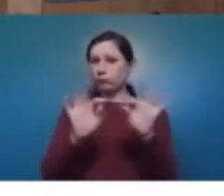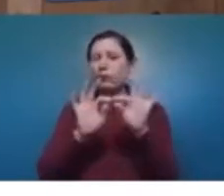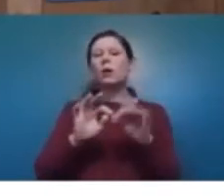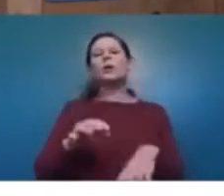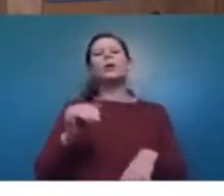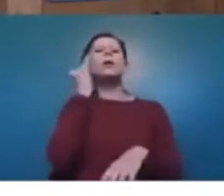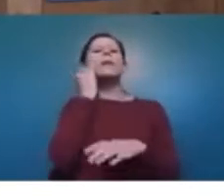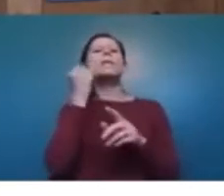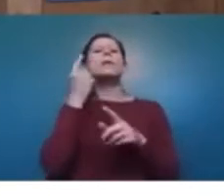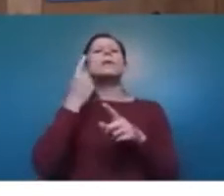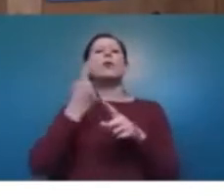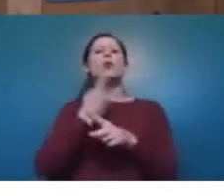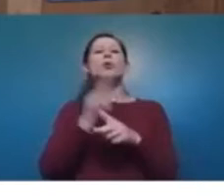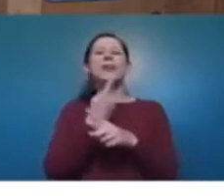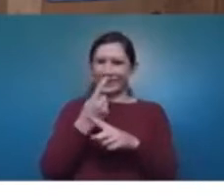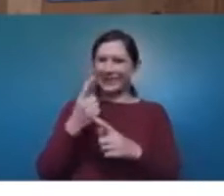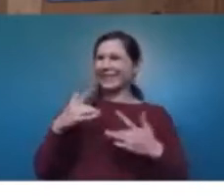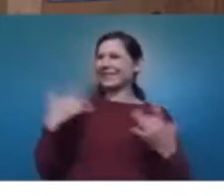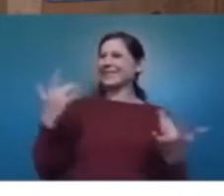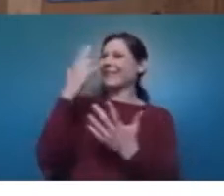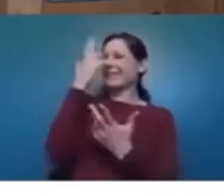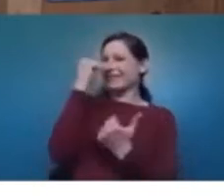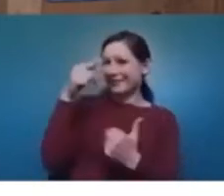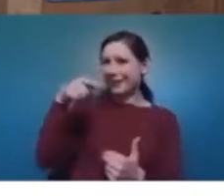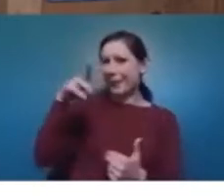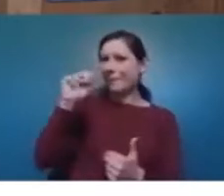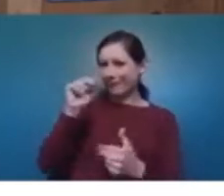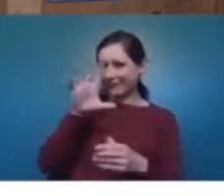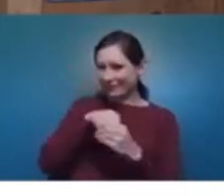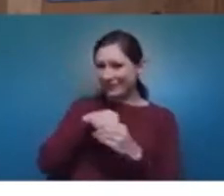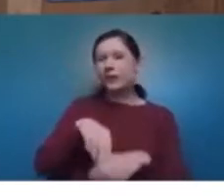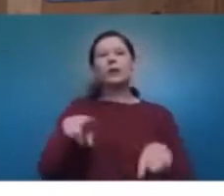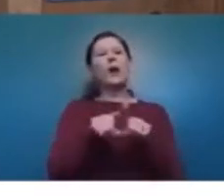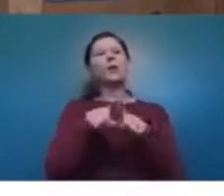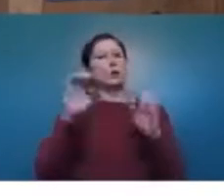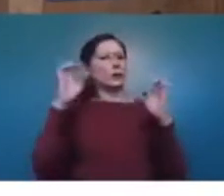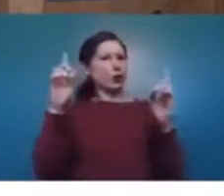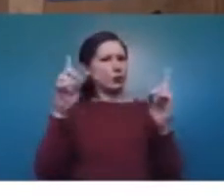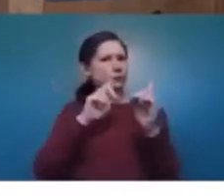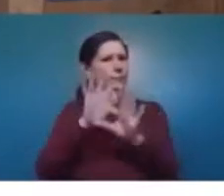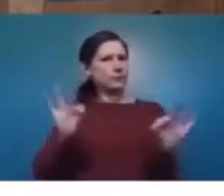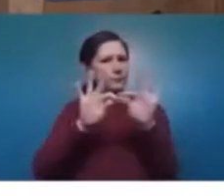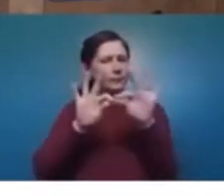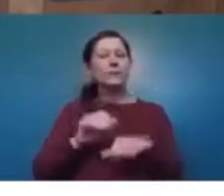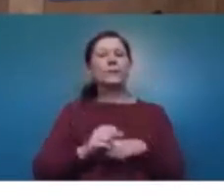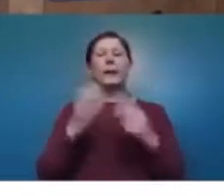when appropriate was light-hearted and punny, and also was educational. Here to talk us through a little bit